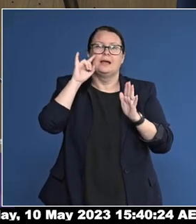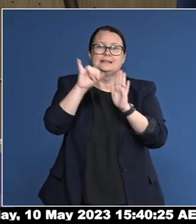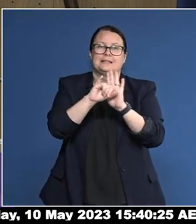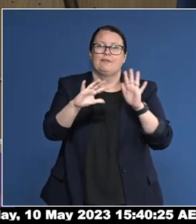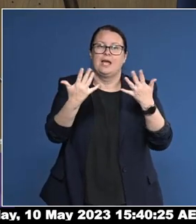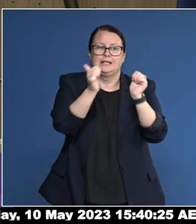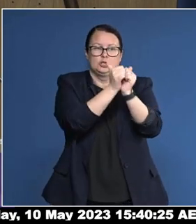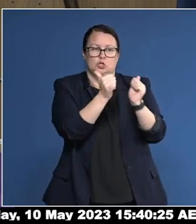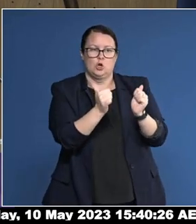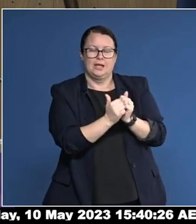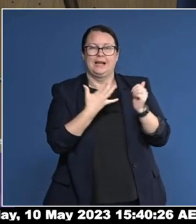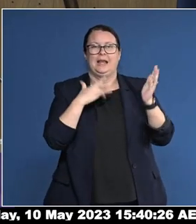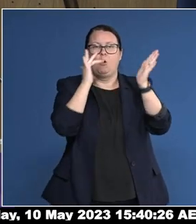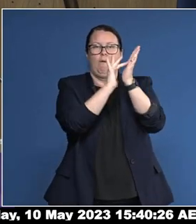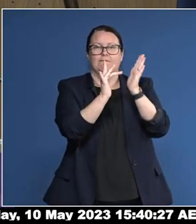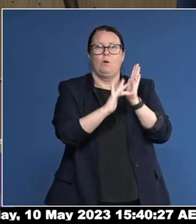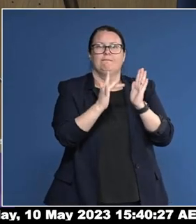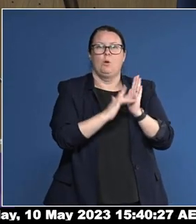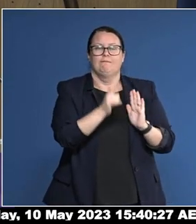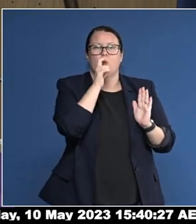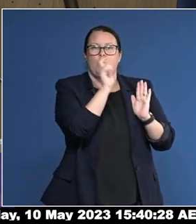need to be redacted before the documents are made public.